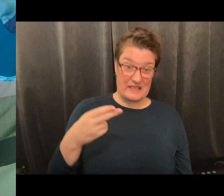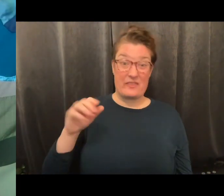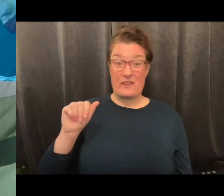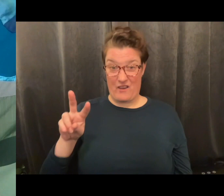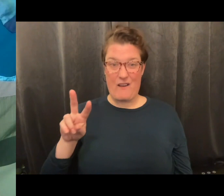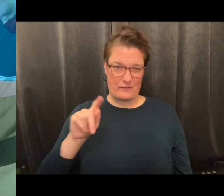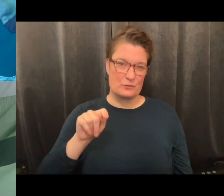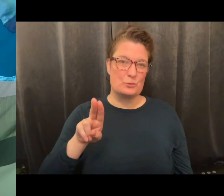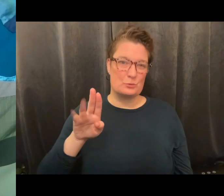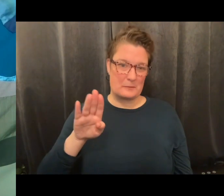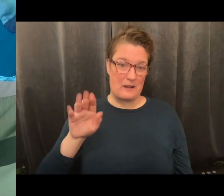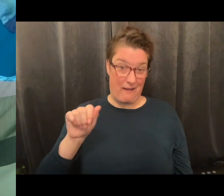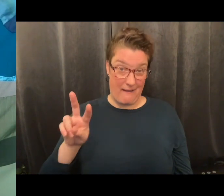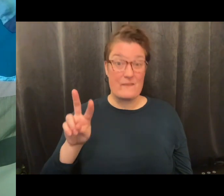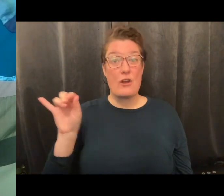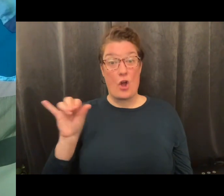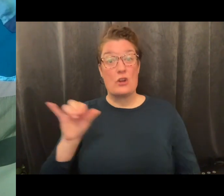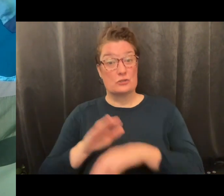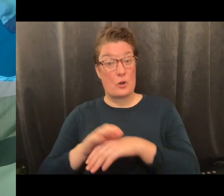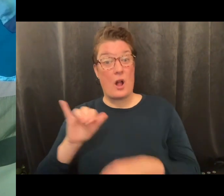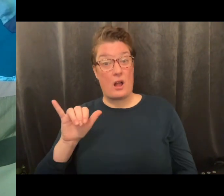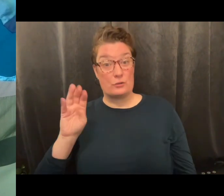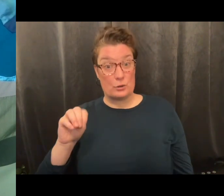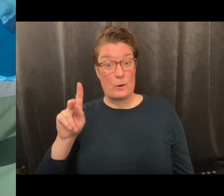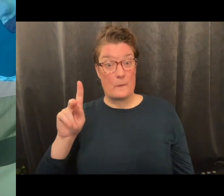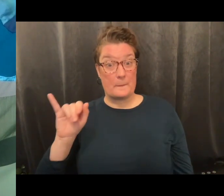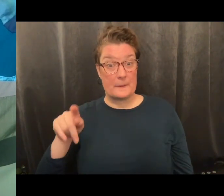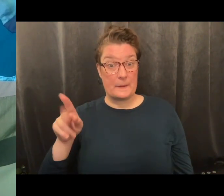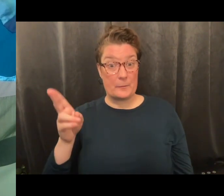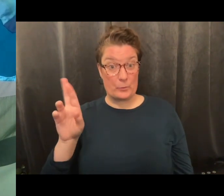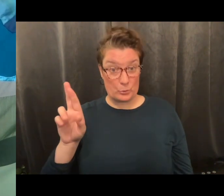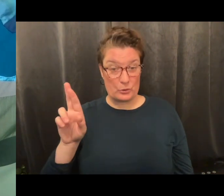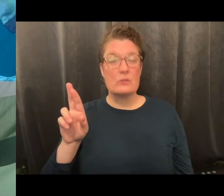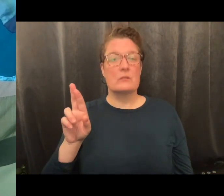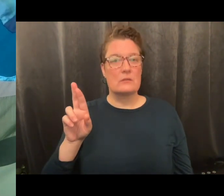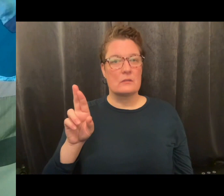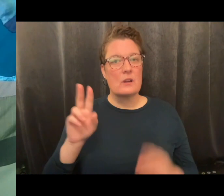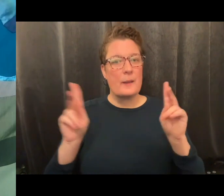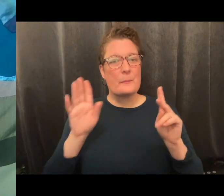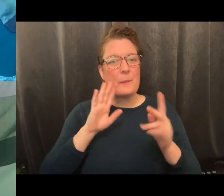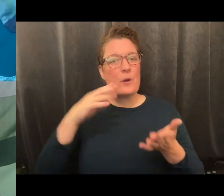Kippur, people danced in the vineyards for fertility, for seeking love.